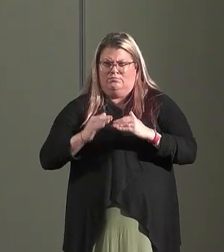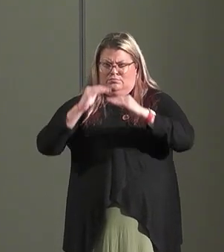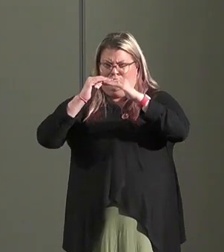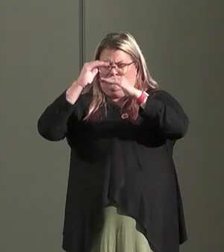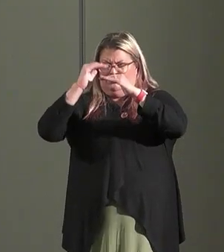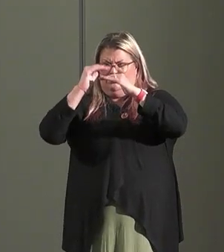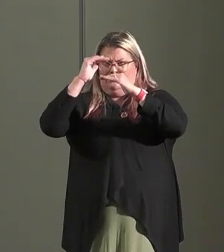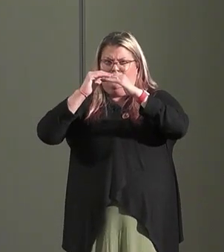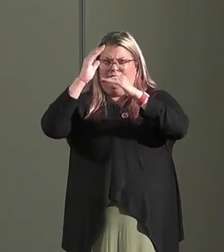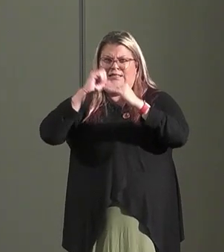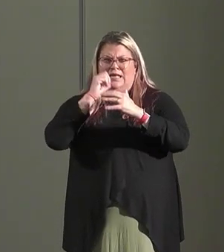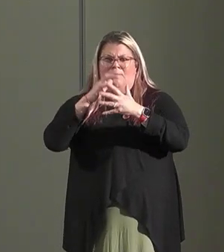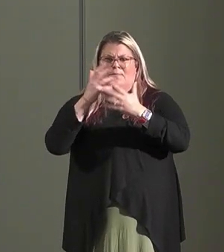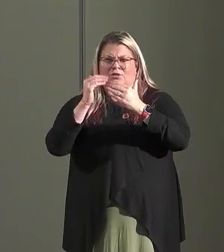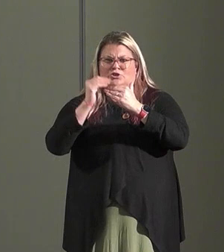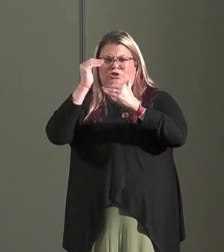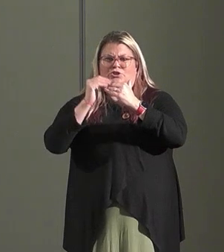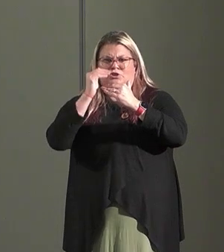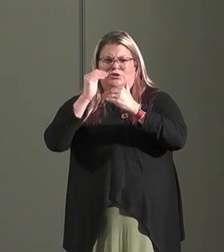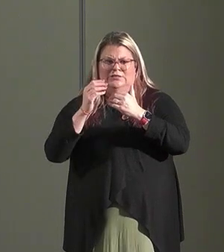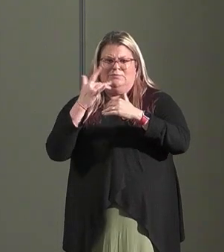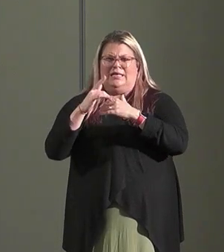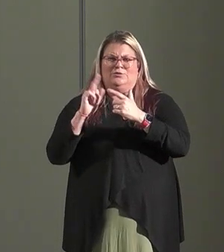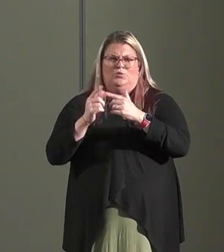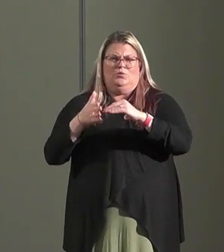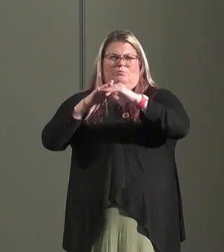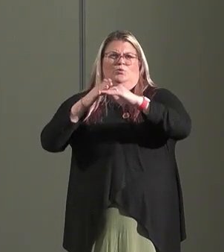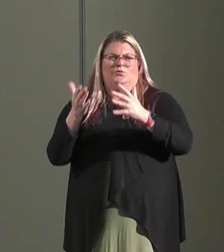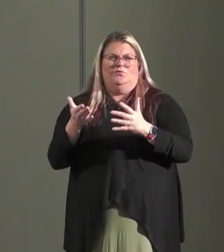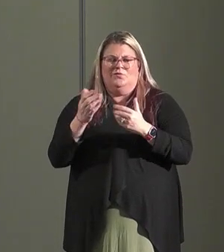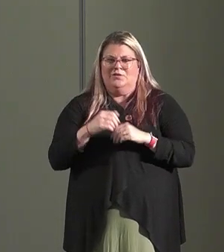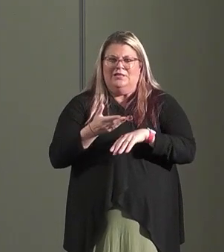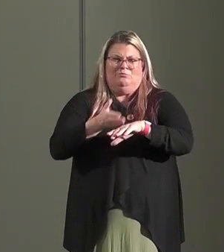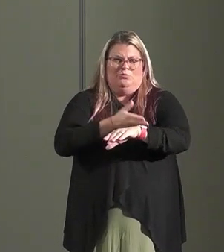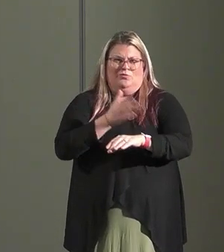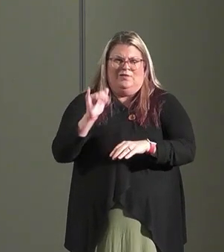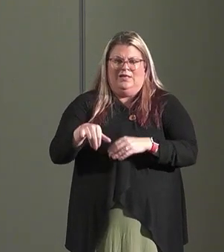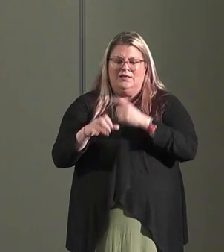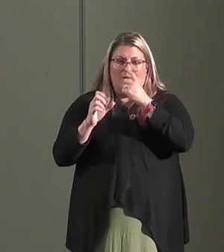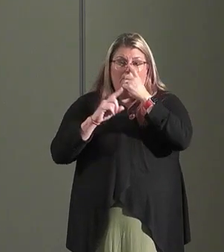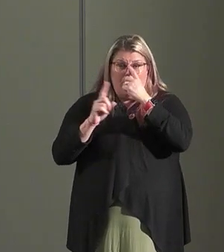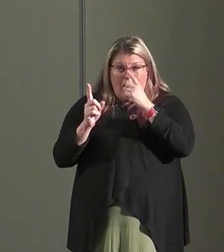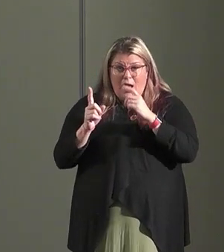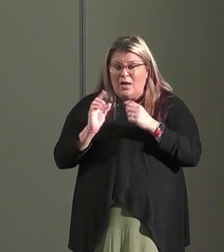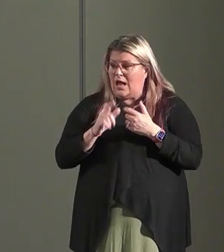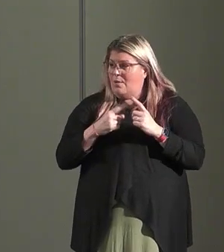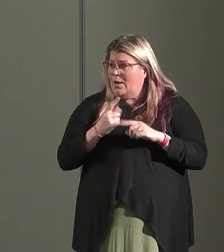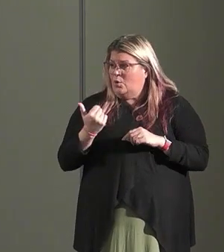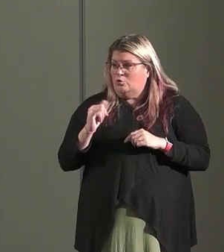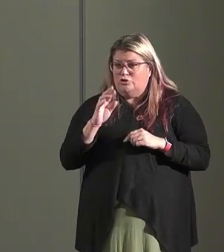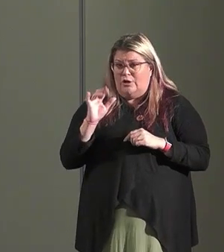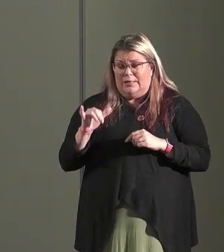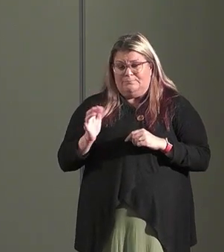it could get. Still some concerns I think there. In the long run. How about you Jared, in terms